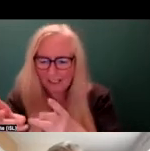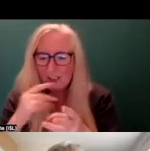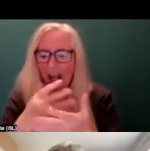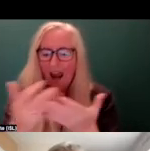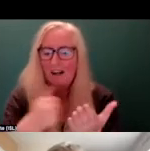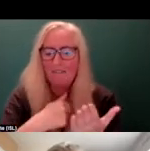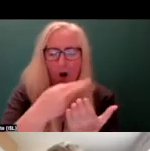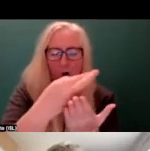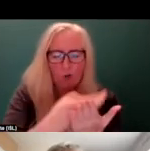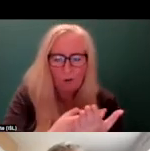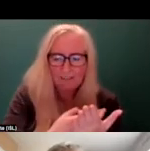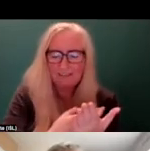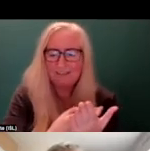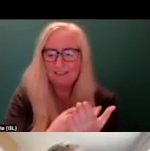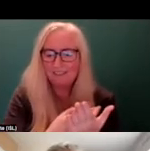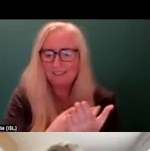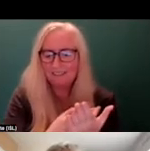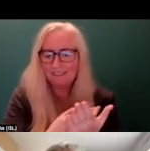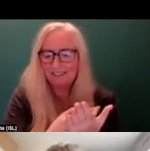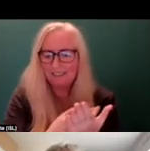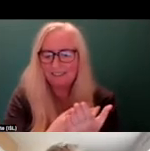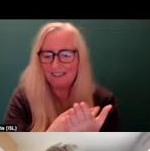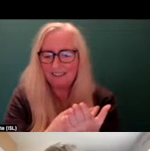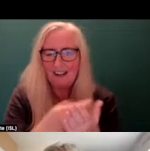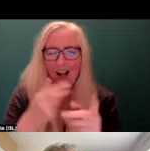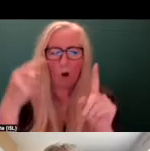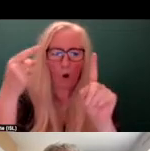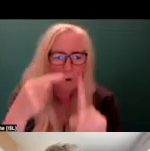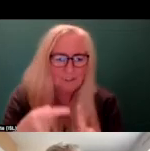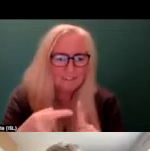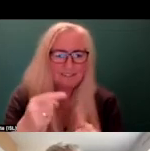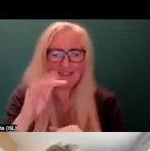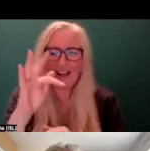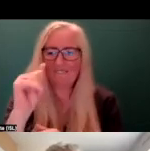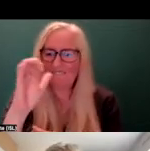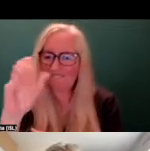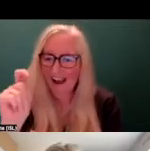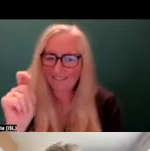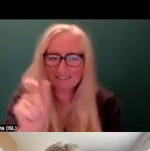And to some extent, a lot of our regulations and our hard briefs, come in the area kind of goals and facts.